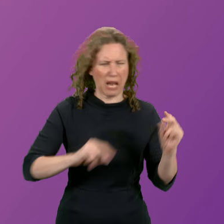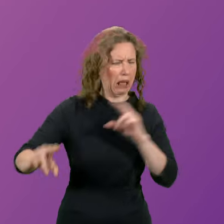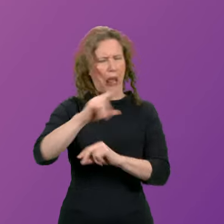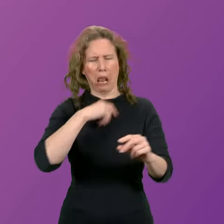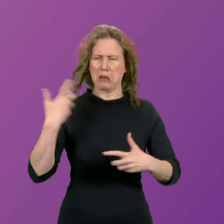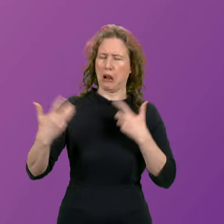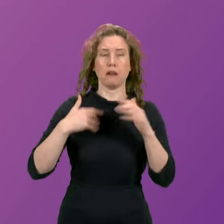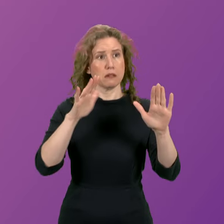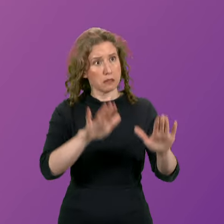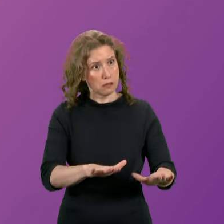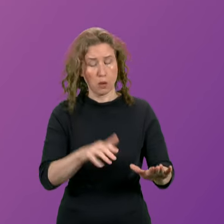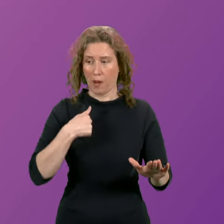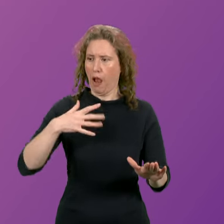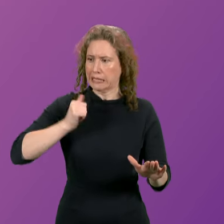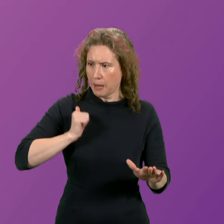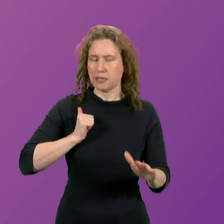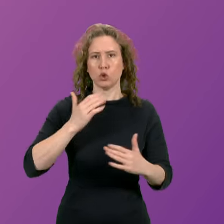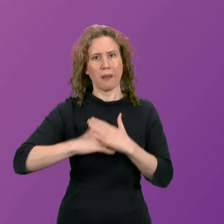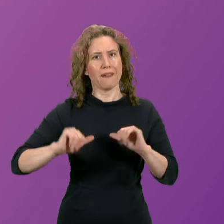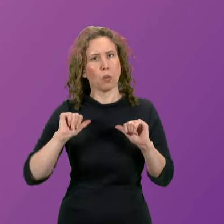manner, as is required of us by standing orders.